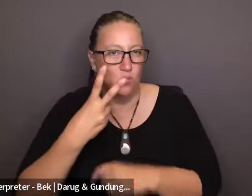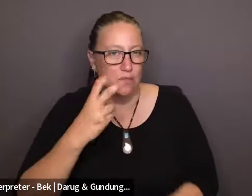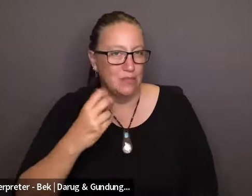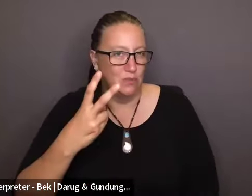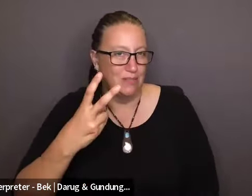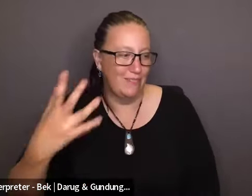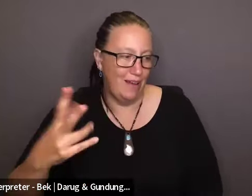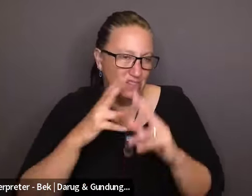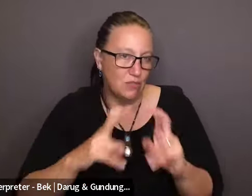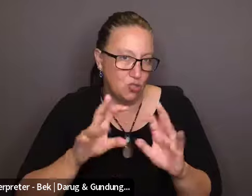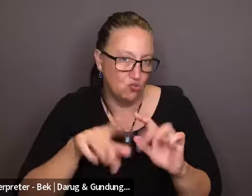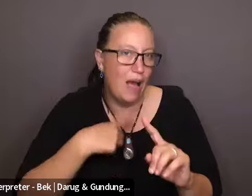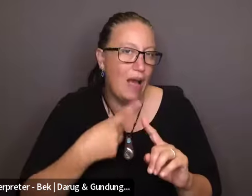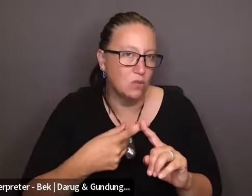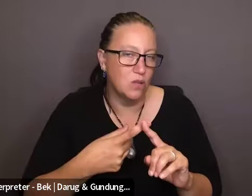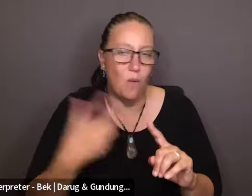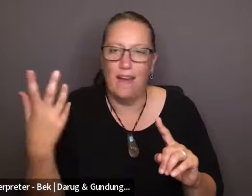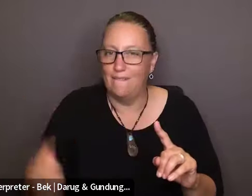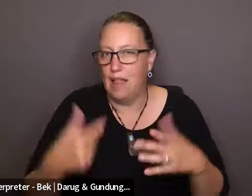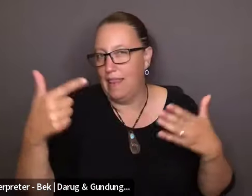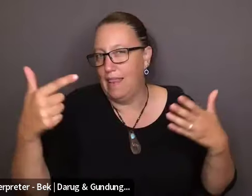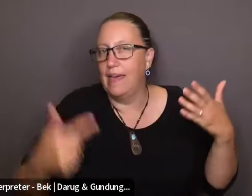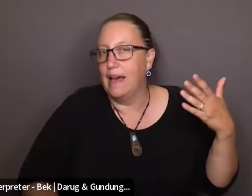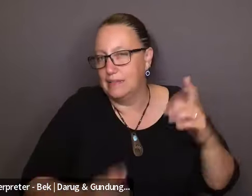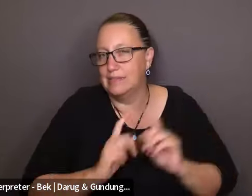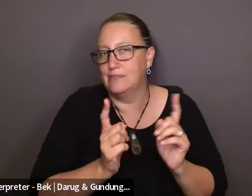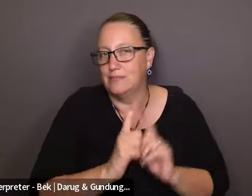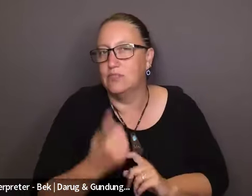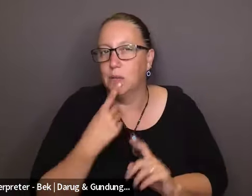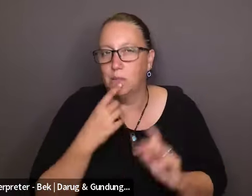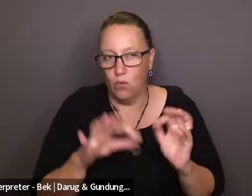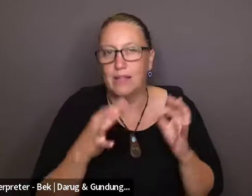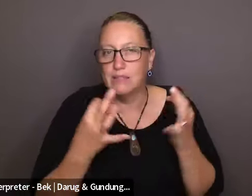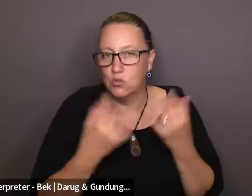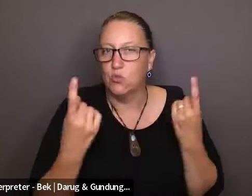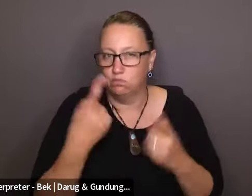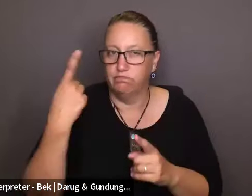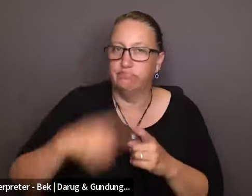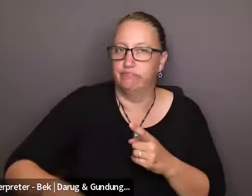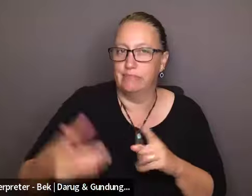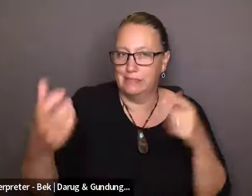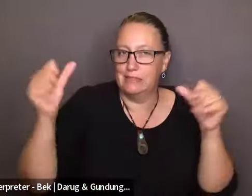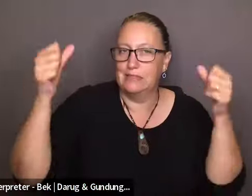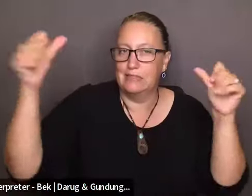question, Francisco. If you want to have a look at the types of teams that were funded in our 2025 research